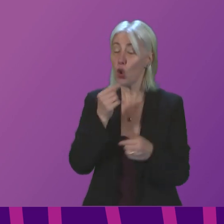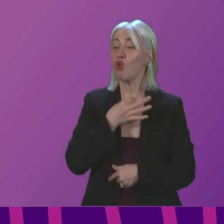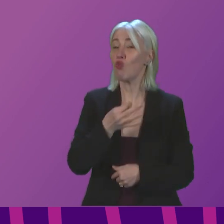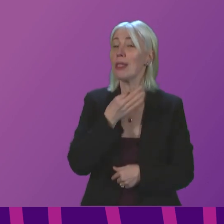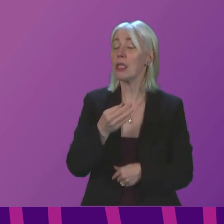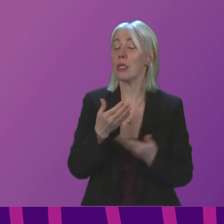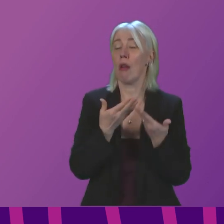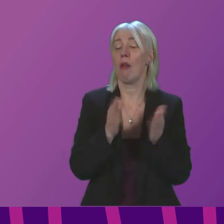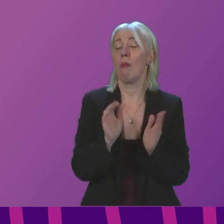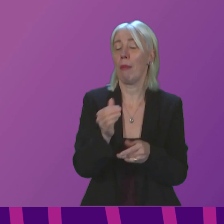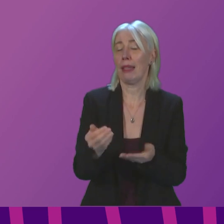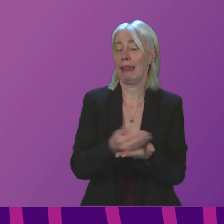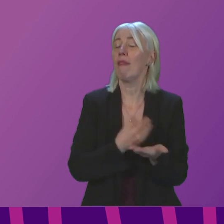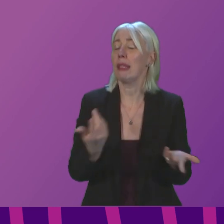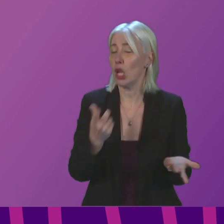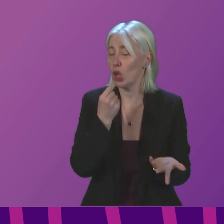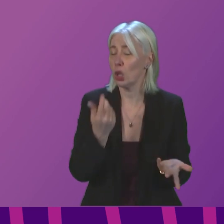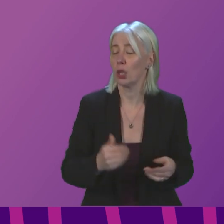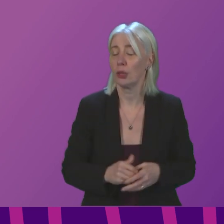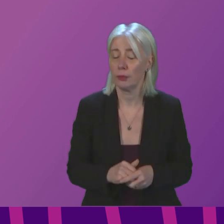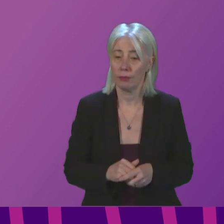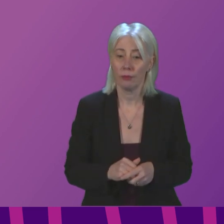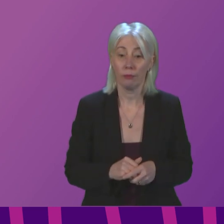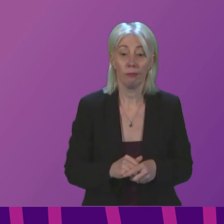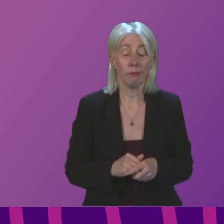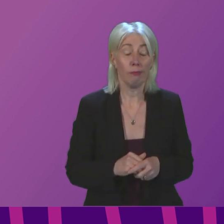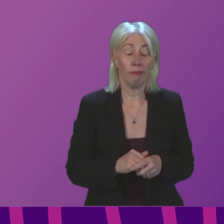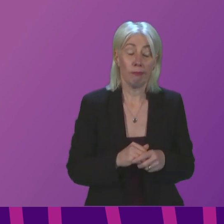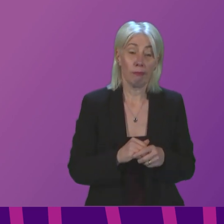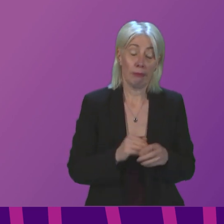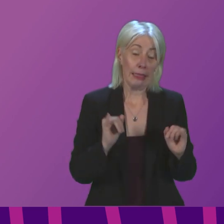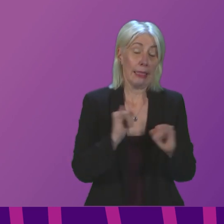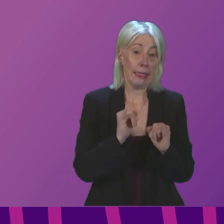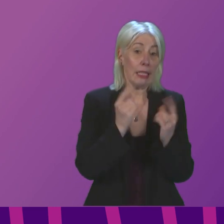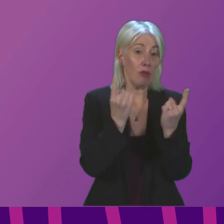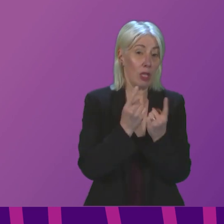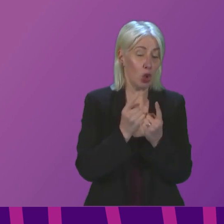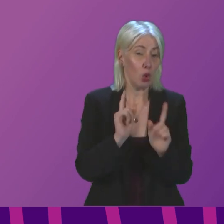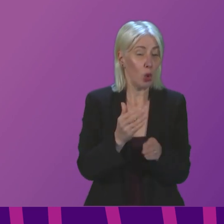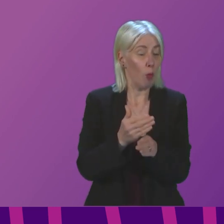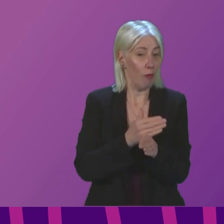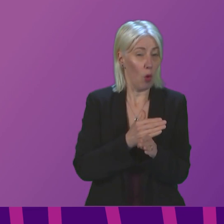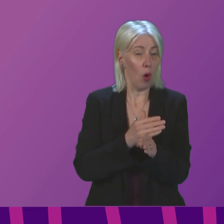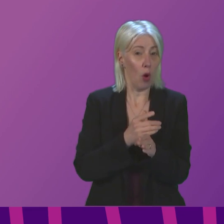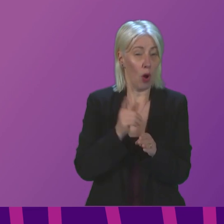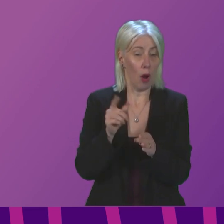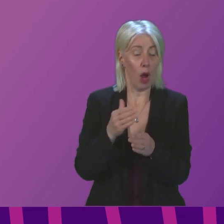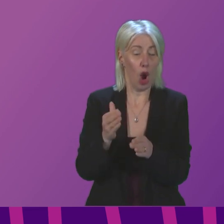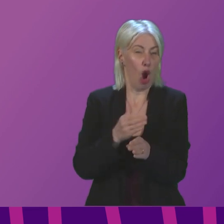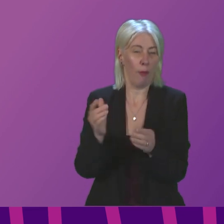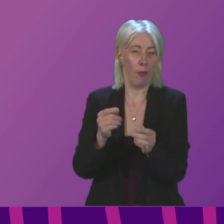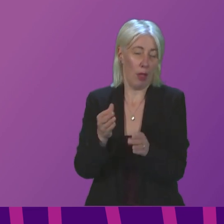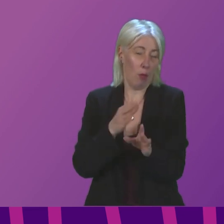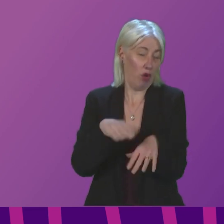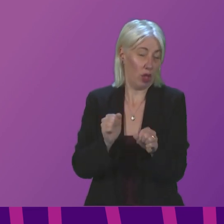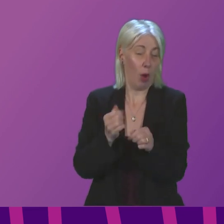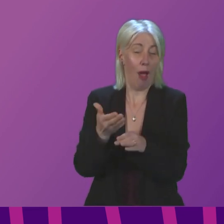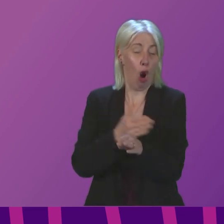These are very serious issues. Before I come on to early release and the consultation that